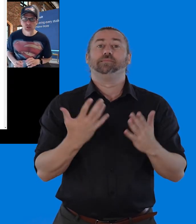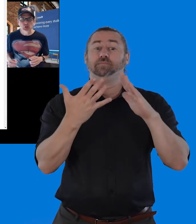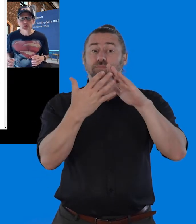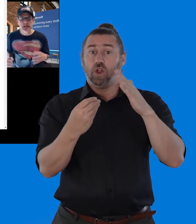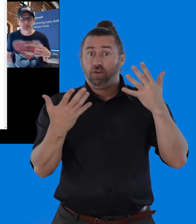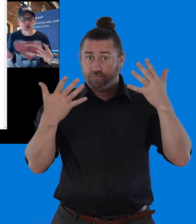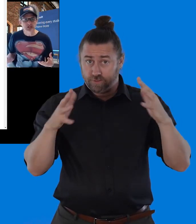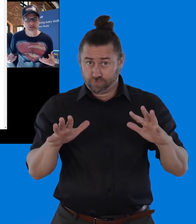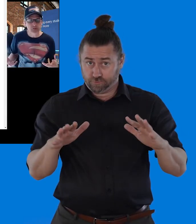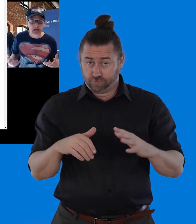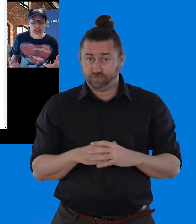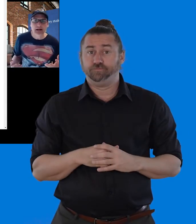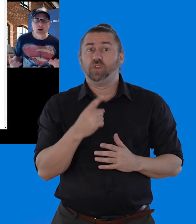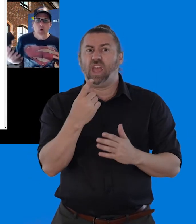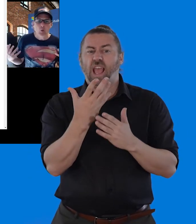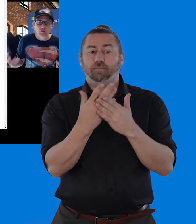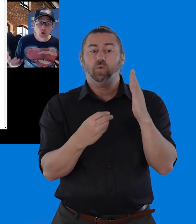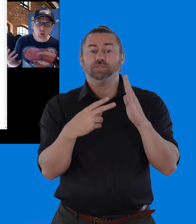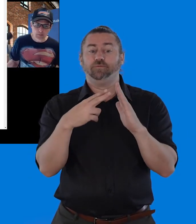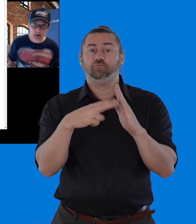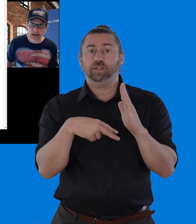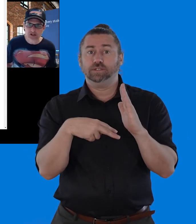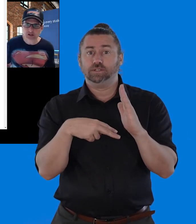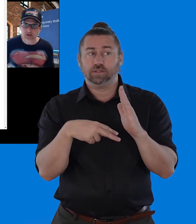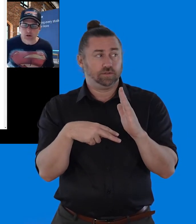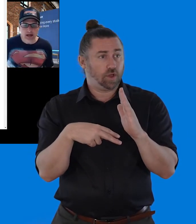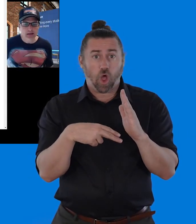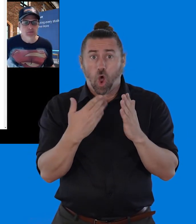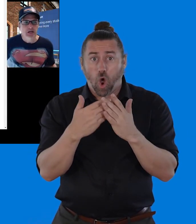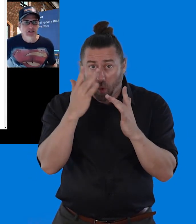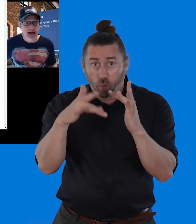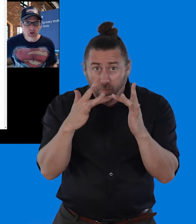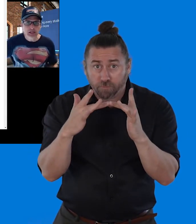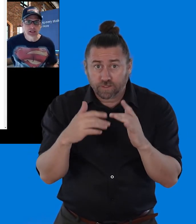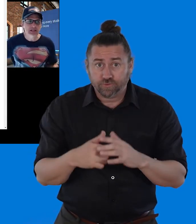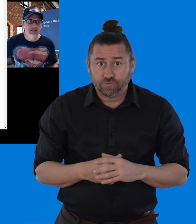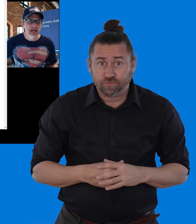you can use Immersive Reader for web pages. OK, so have a look at this.